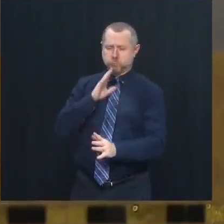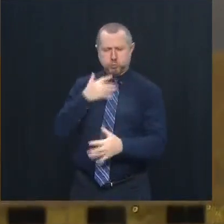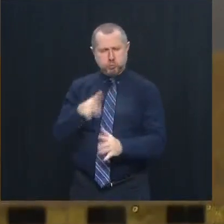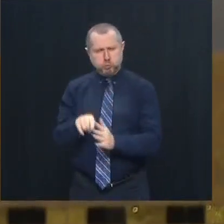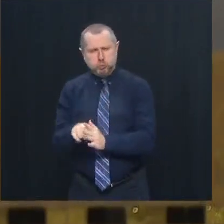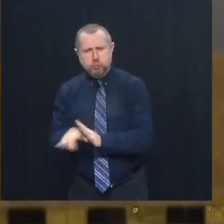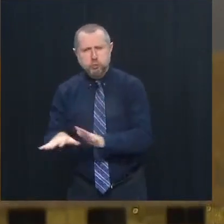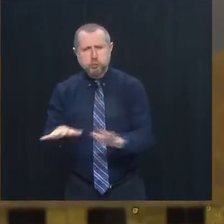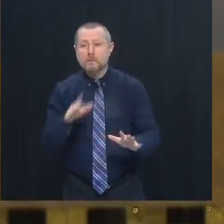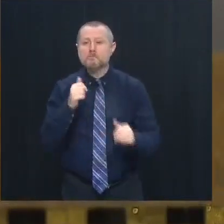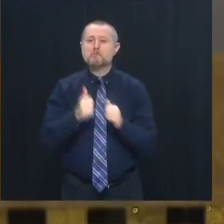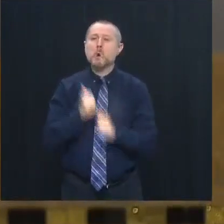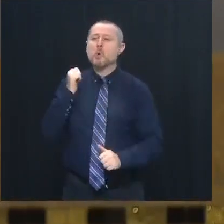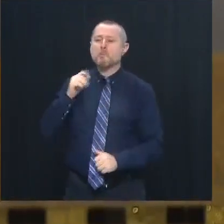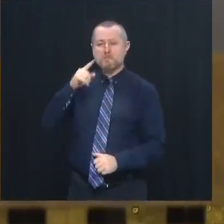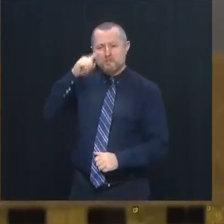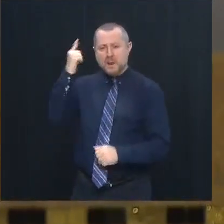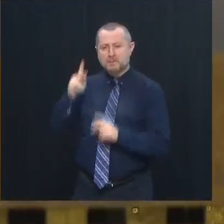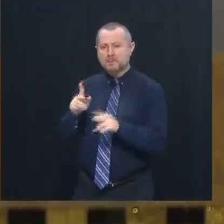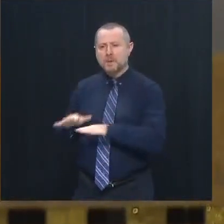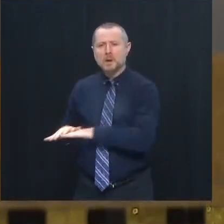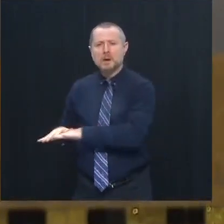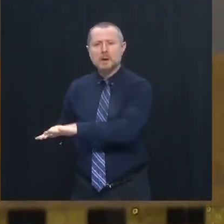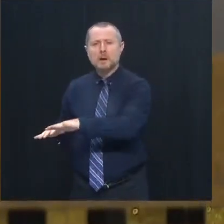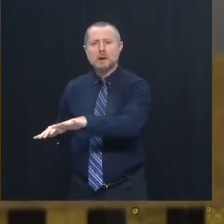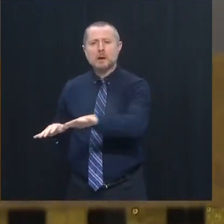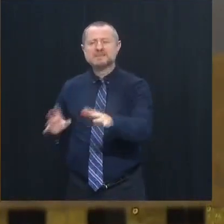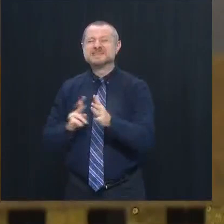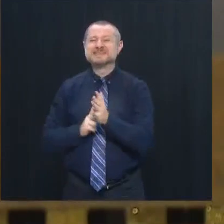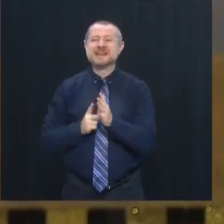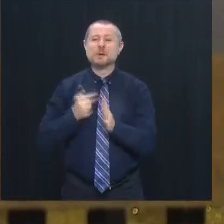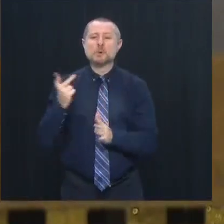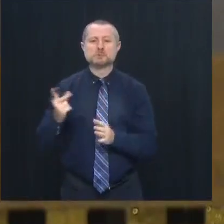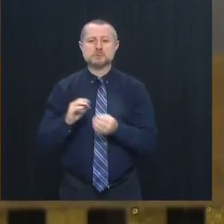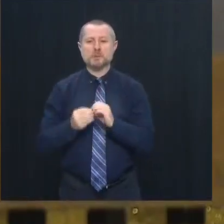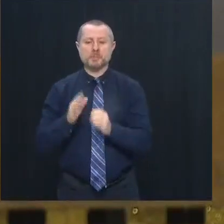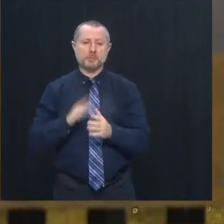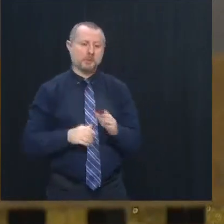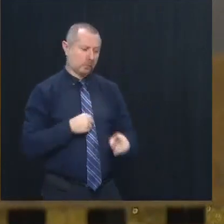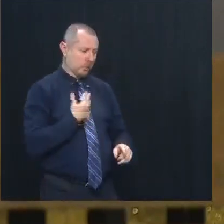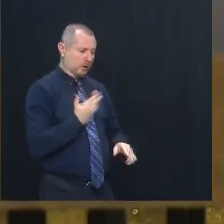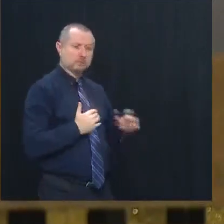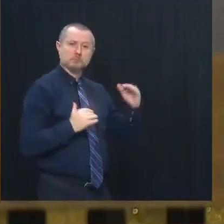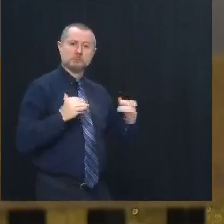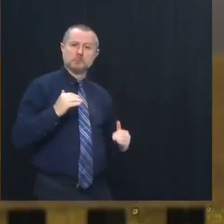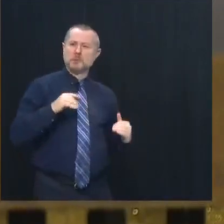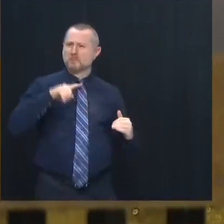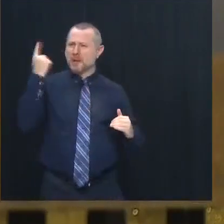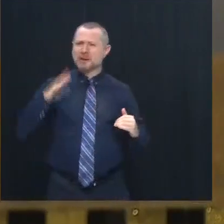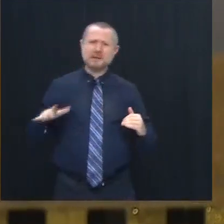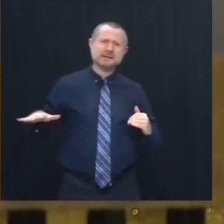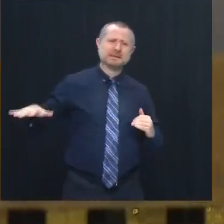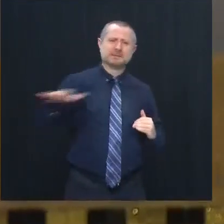YOU ARE UNWILLING TO ADMIT. THE TRUTH IS COVID KILLED BLACK